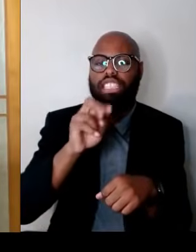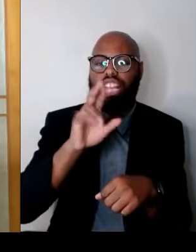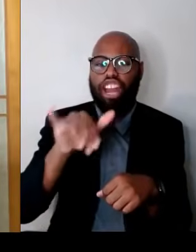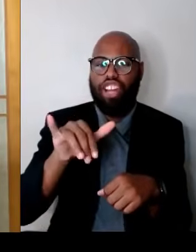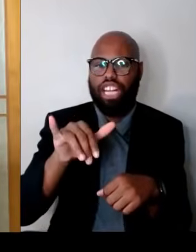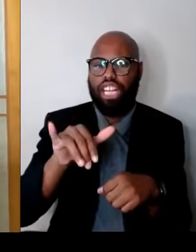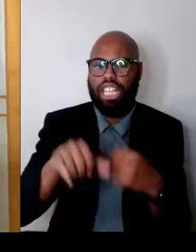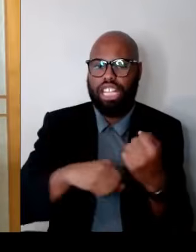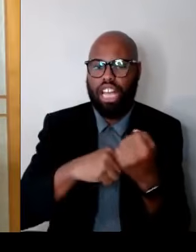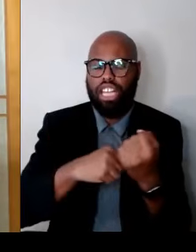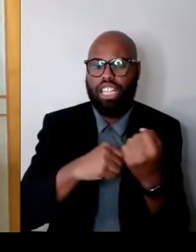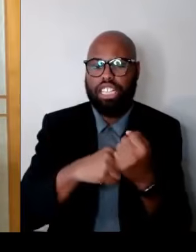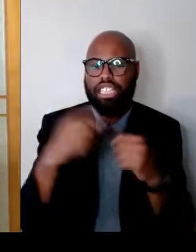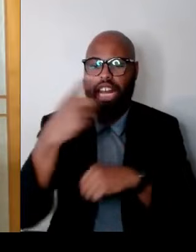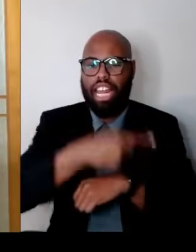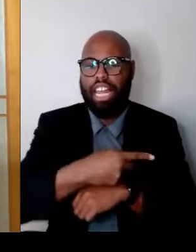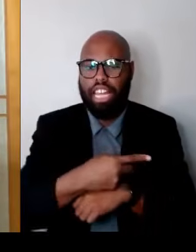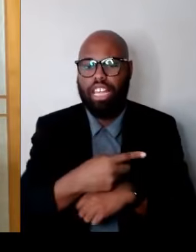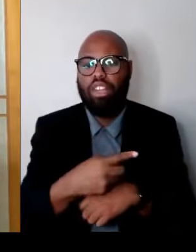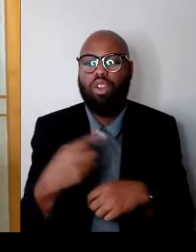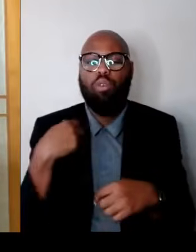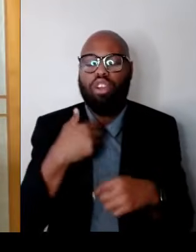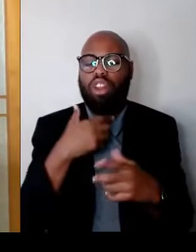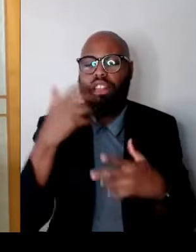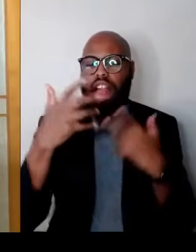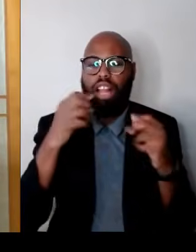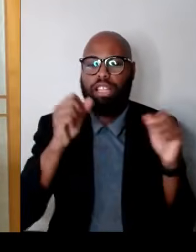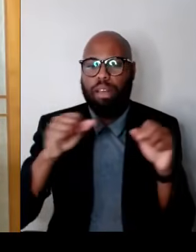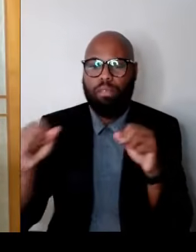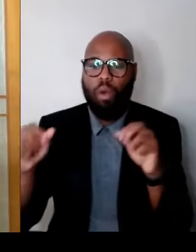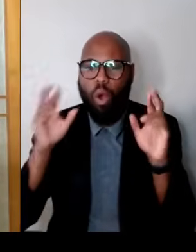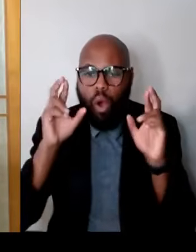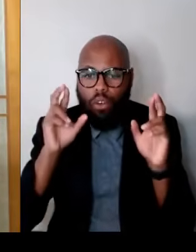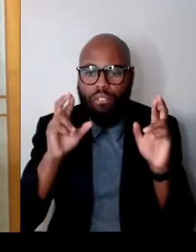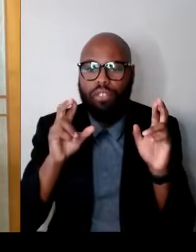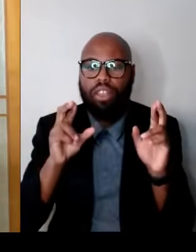and we're as loud as possible as we can in the hopes that maybe some of them will hear us.